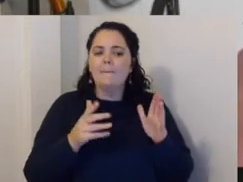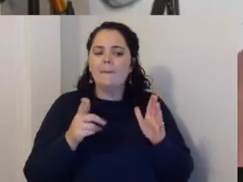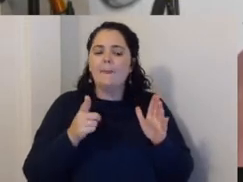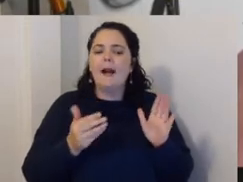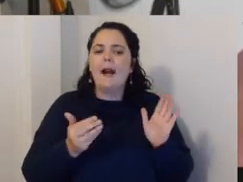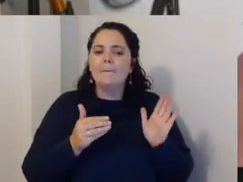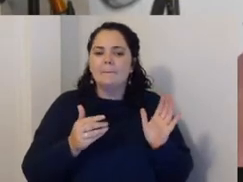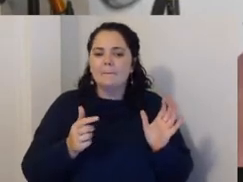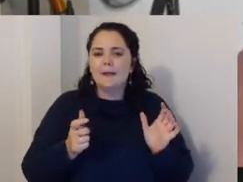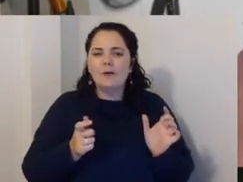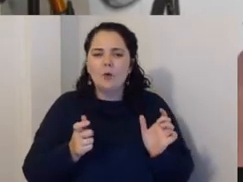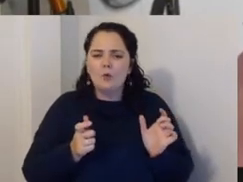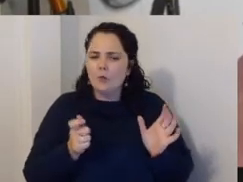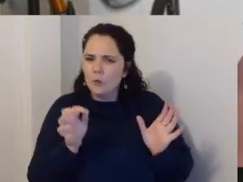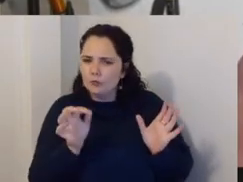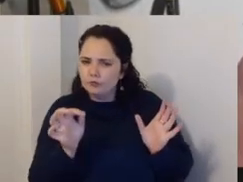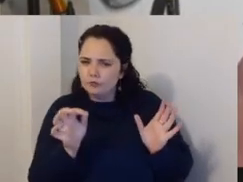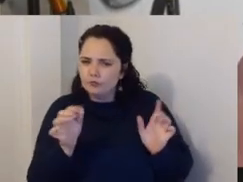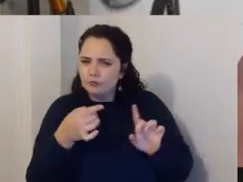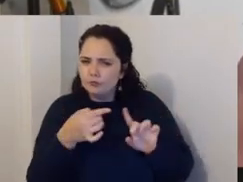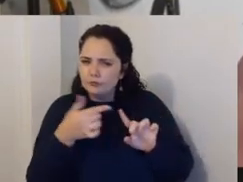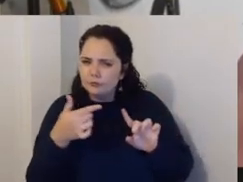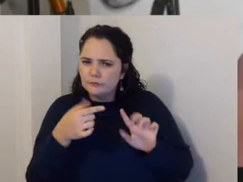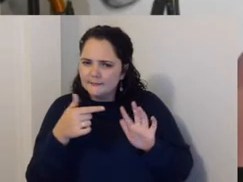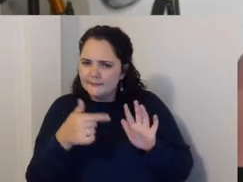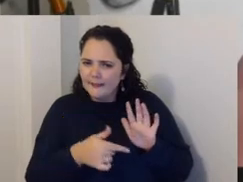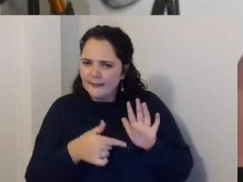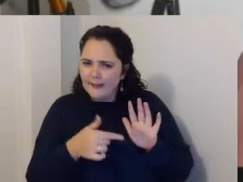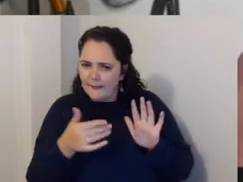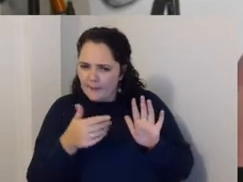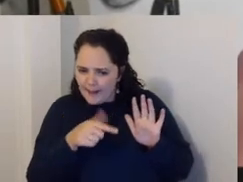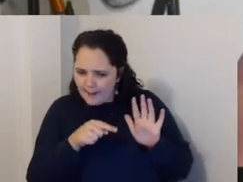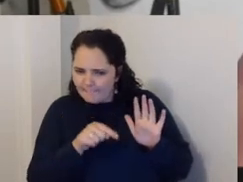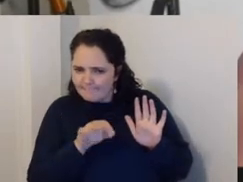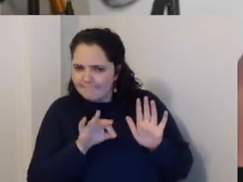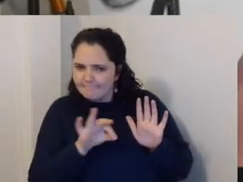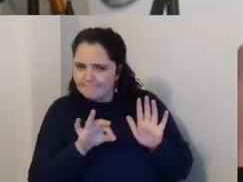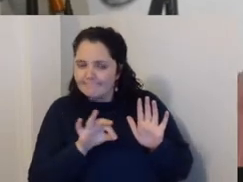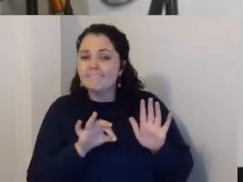control where you can really get into some of your fine details and create some marks with that you